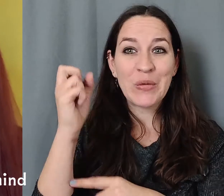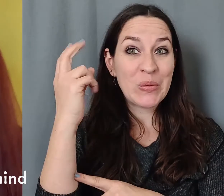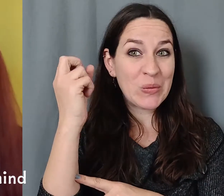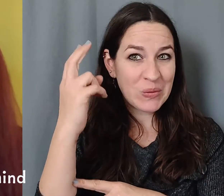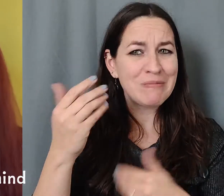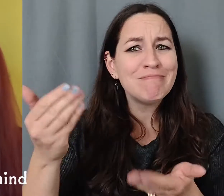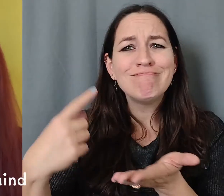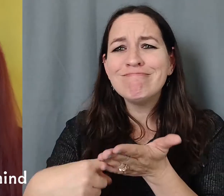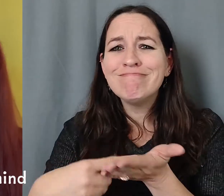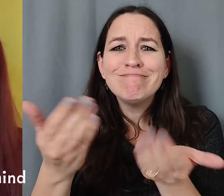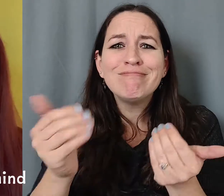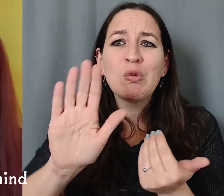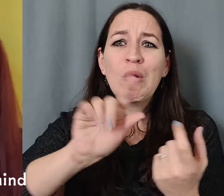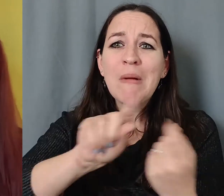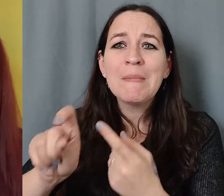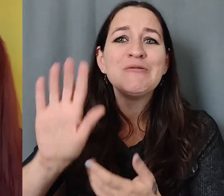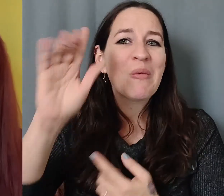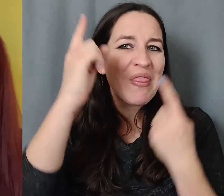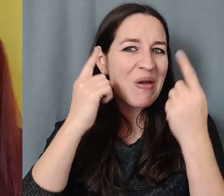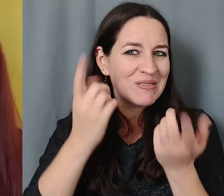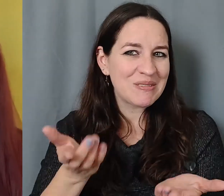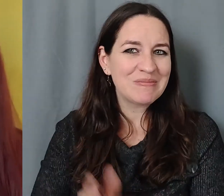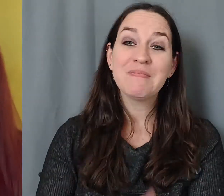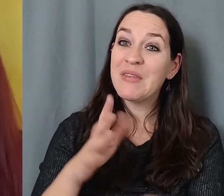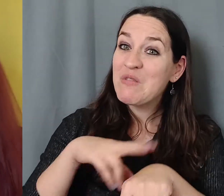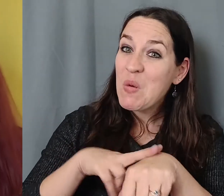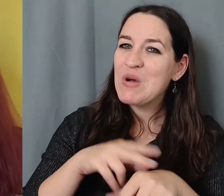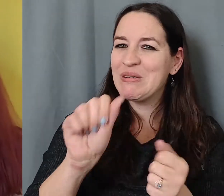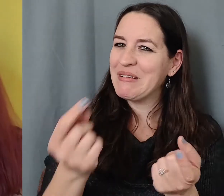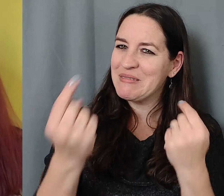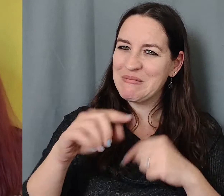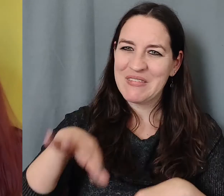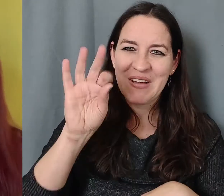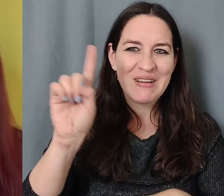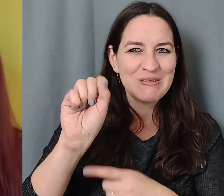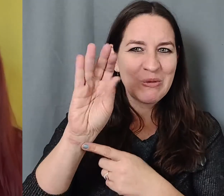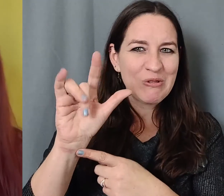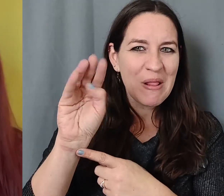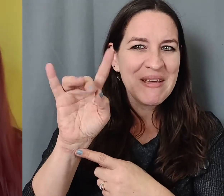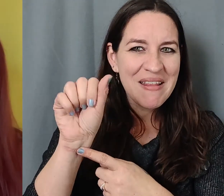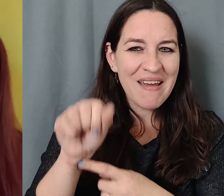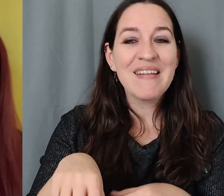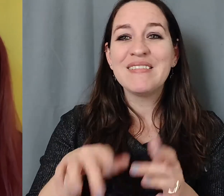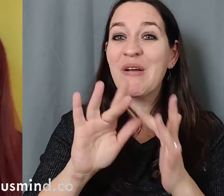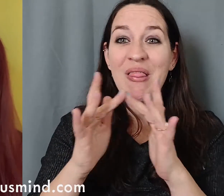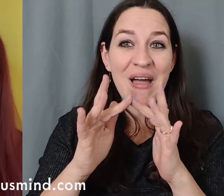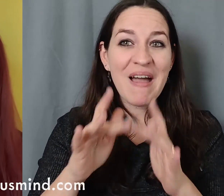We'd love to hear your ideas and thoughts and comments about the video today. And, of course, you can find us anywhere on social media and online at TheGraciousMind.com.